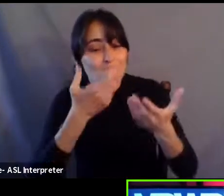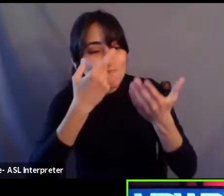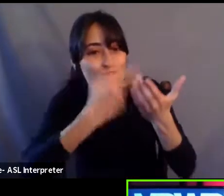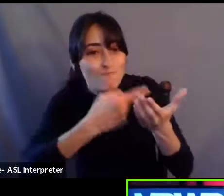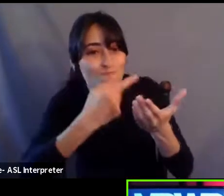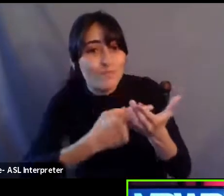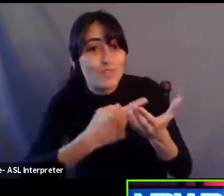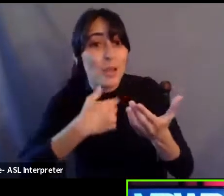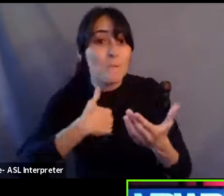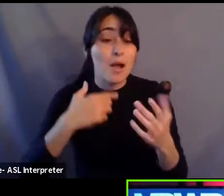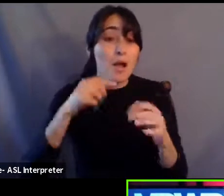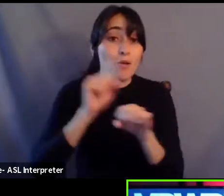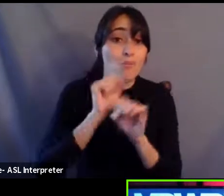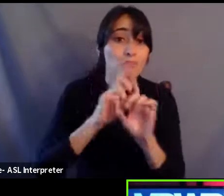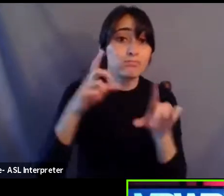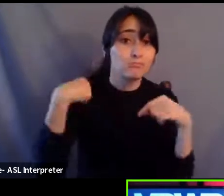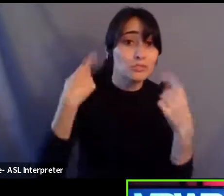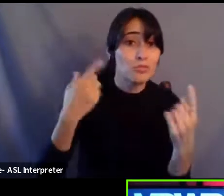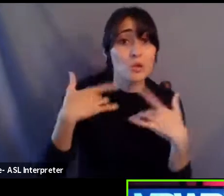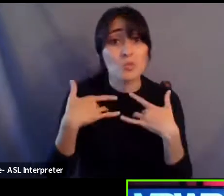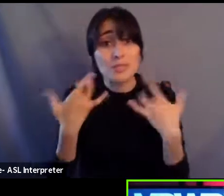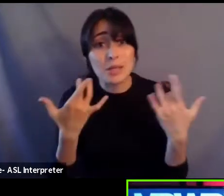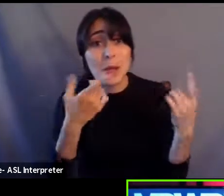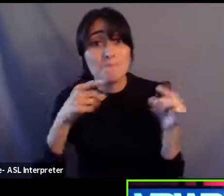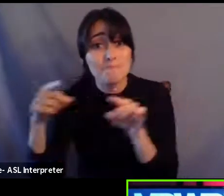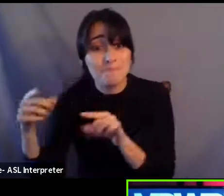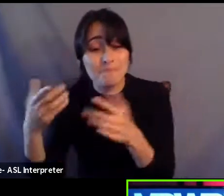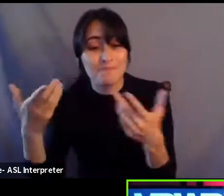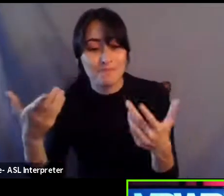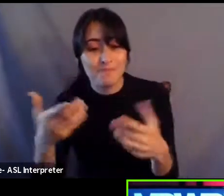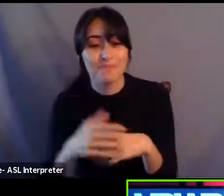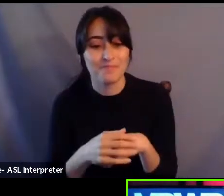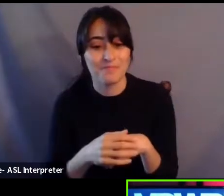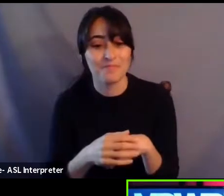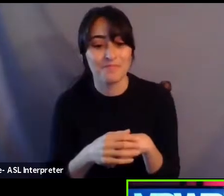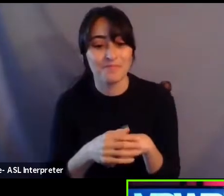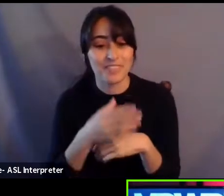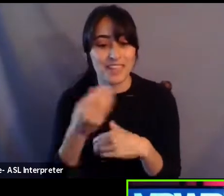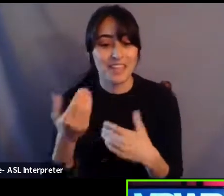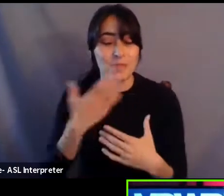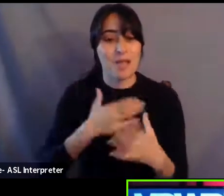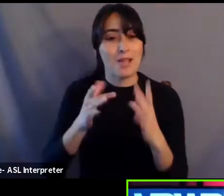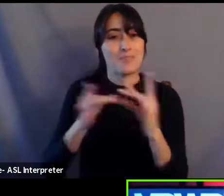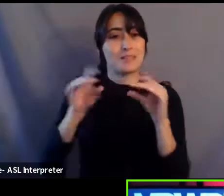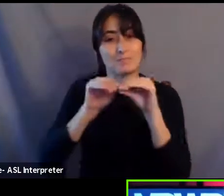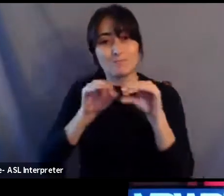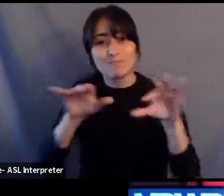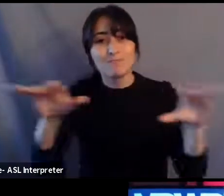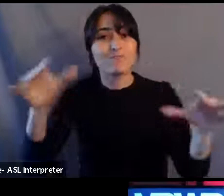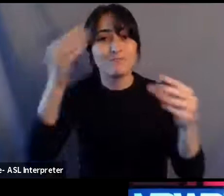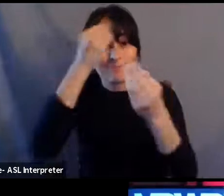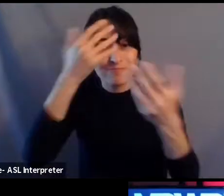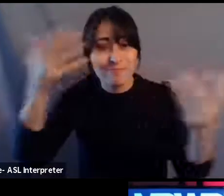up to and get to get my message. MELINDA EPLER: I am excited too.